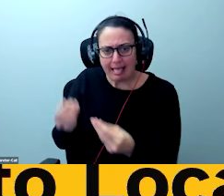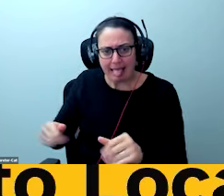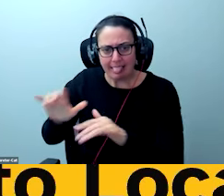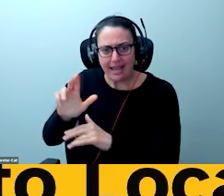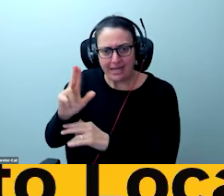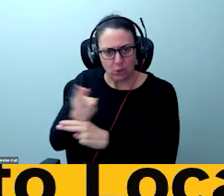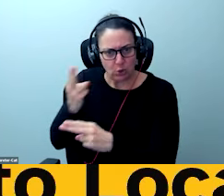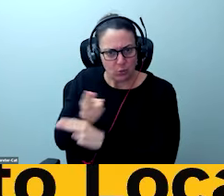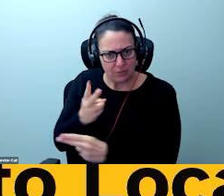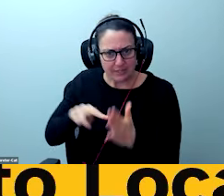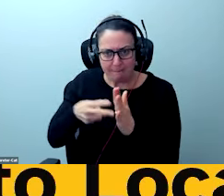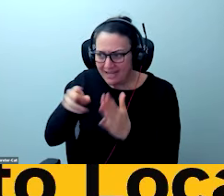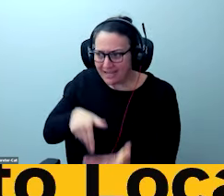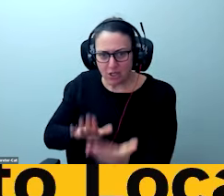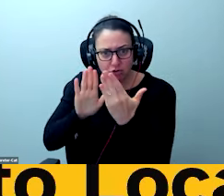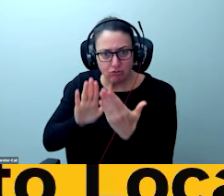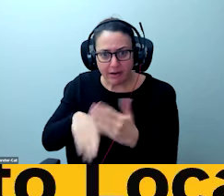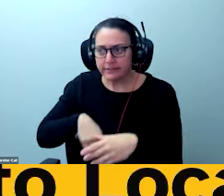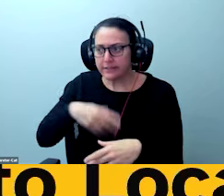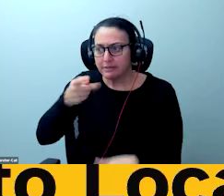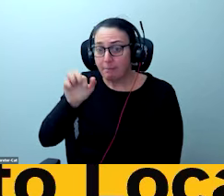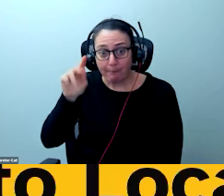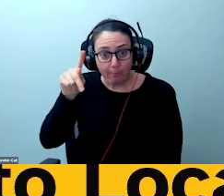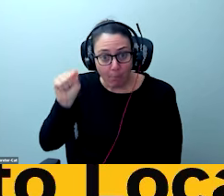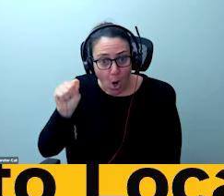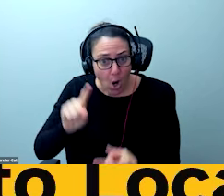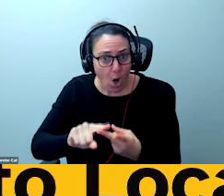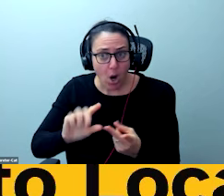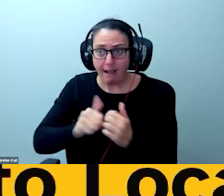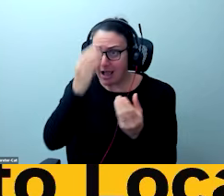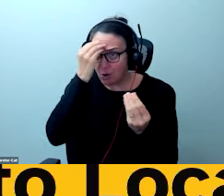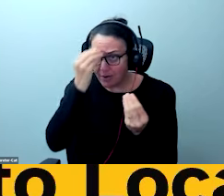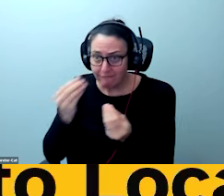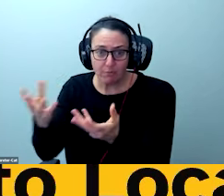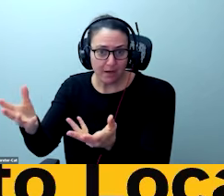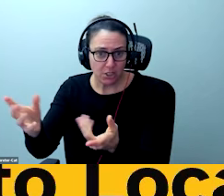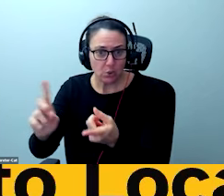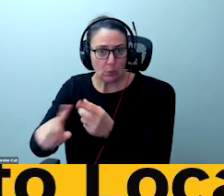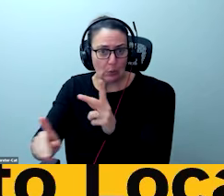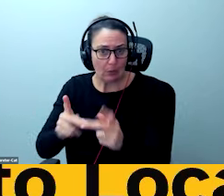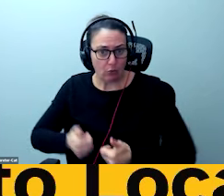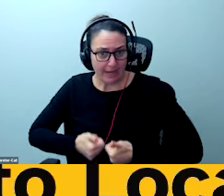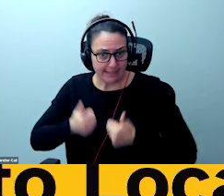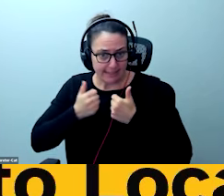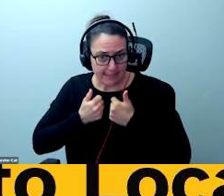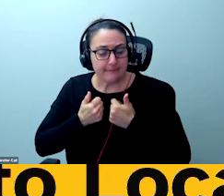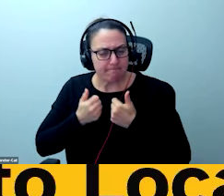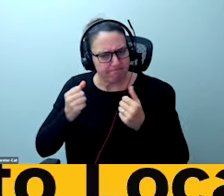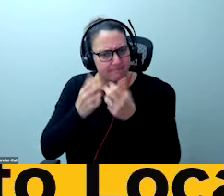it addresses everything from parks to how information is conveyed to residents. There's a lot of opportunity